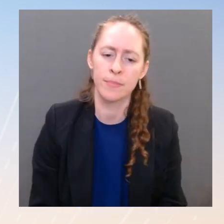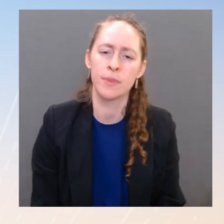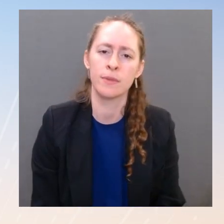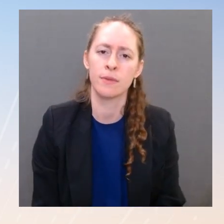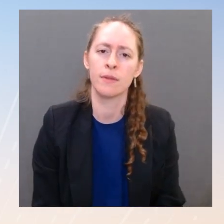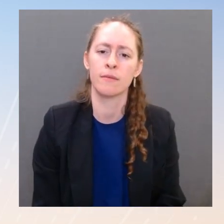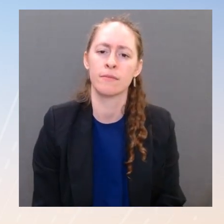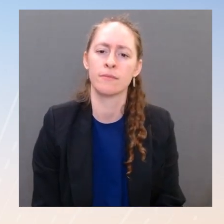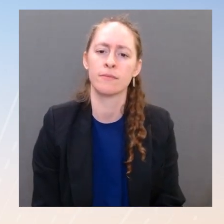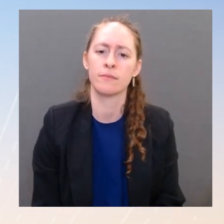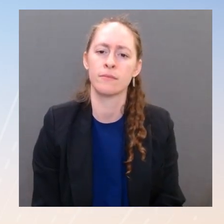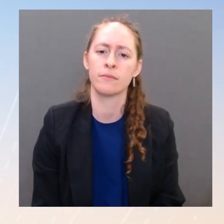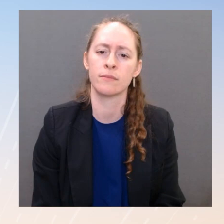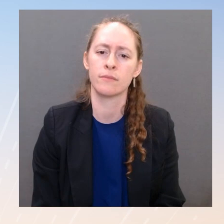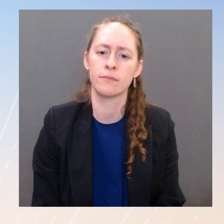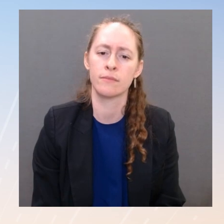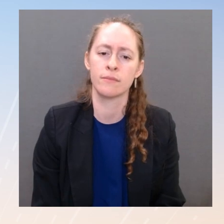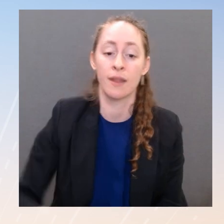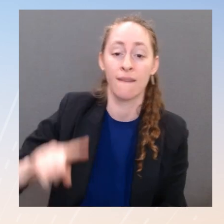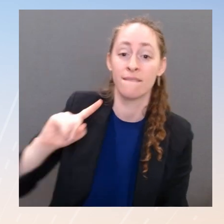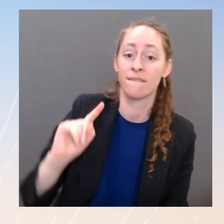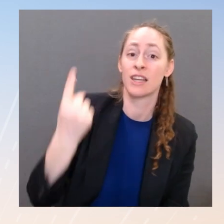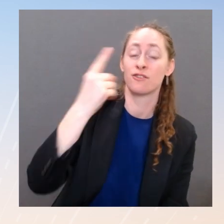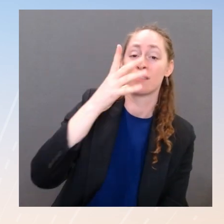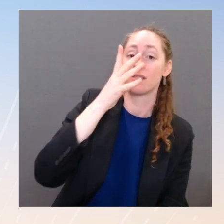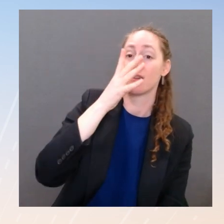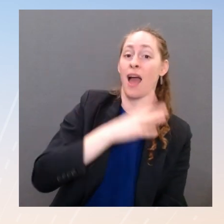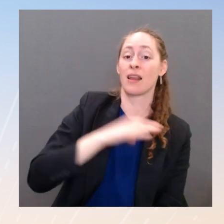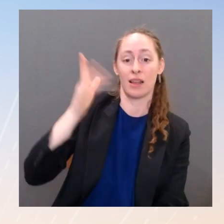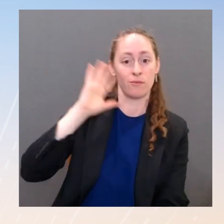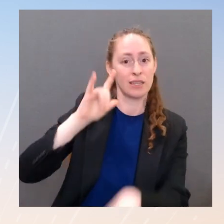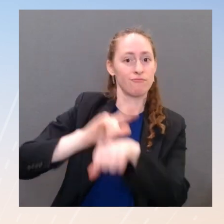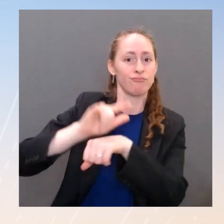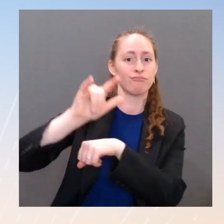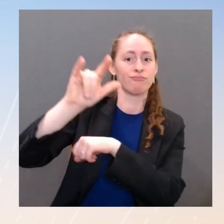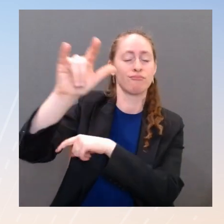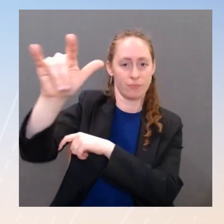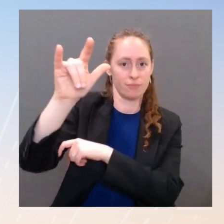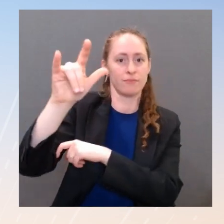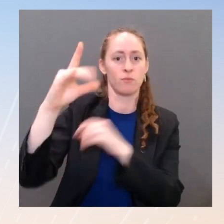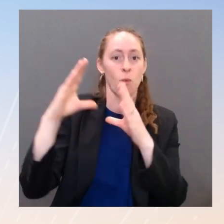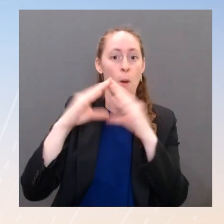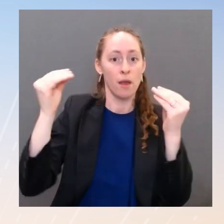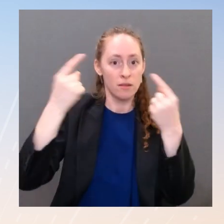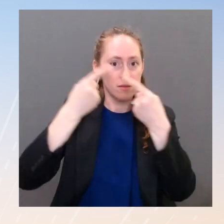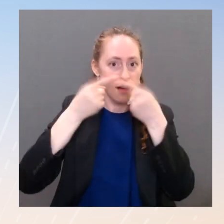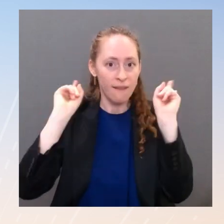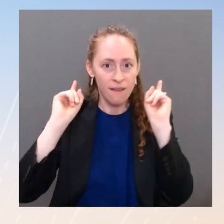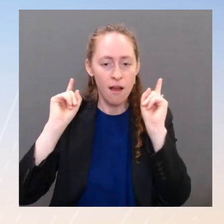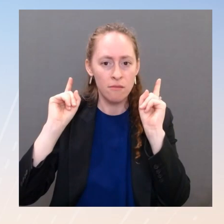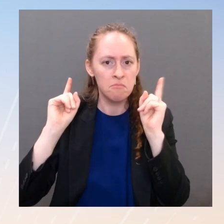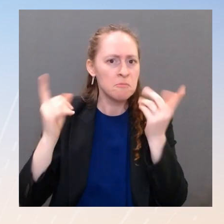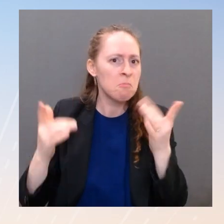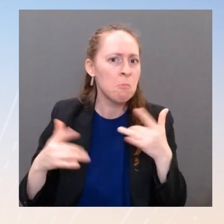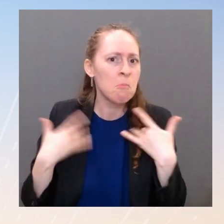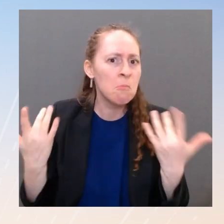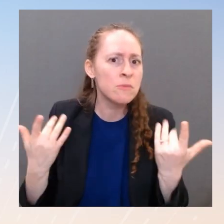and what he would hope she could do on his behalf? Ms. Psaki: Sure. Well, the President is grateful